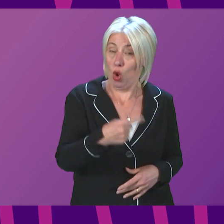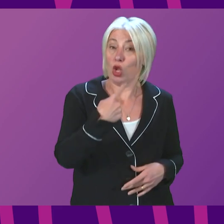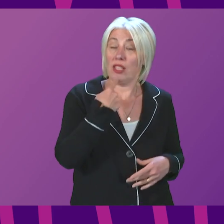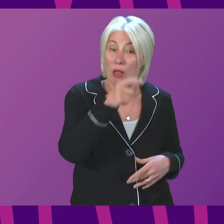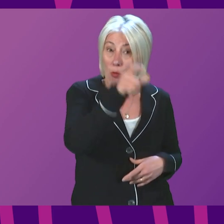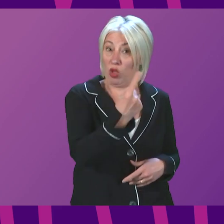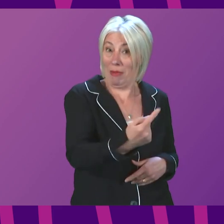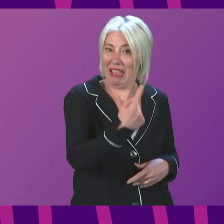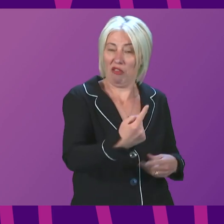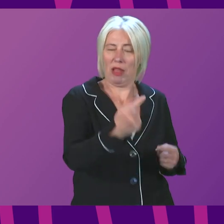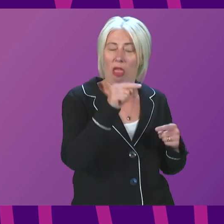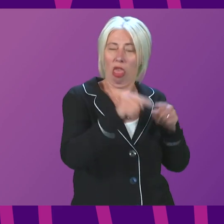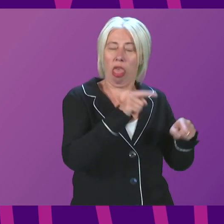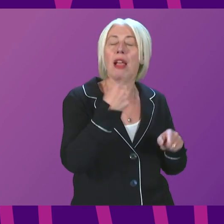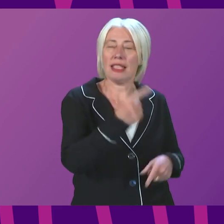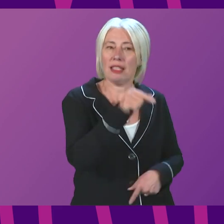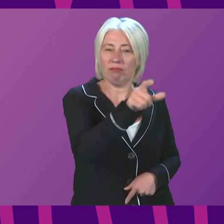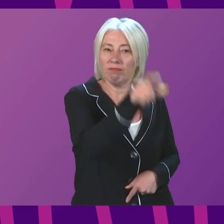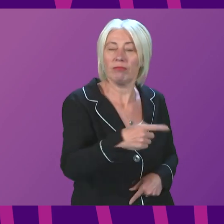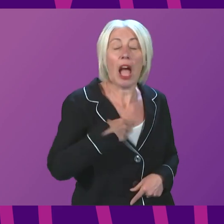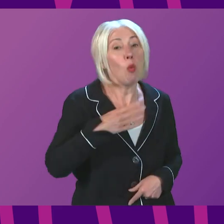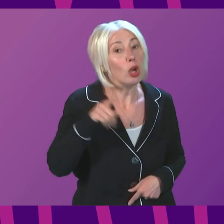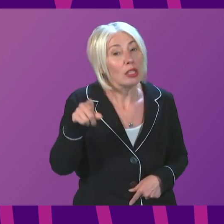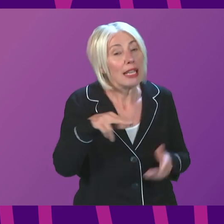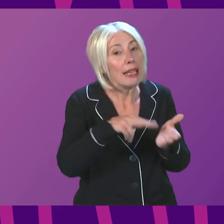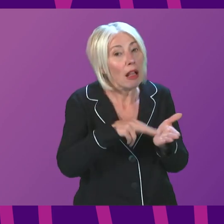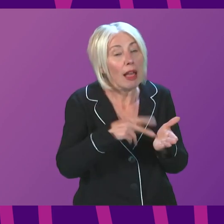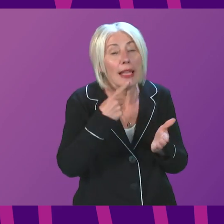He said: “I would like to see Nicola say more on the subject.”